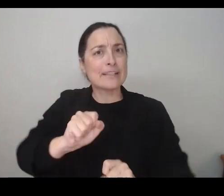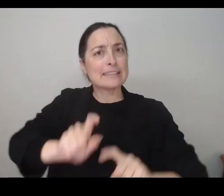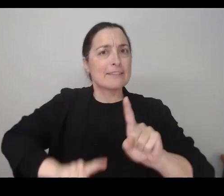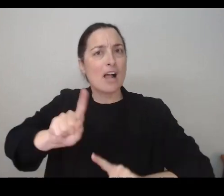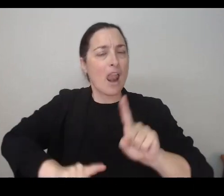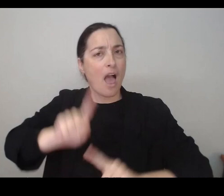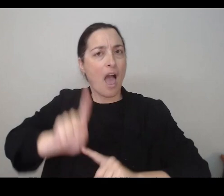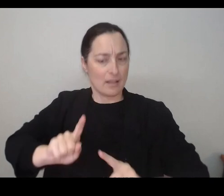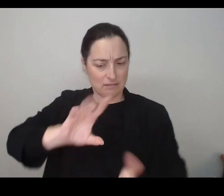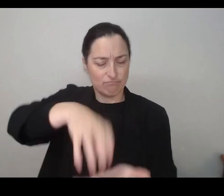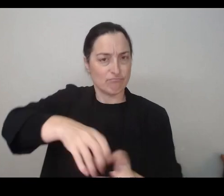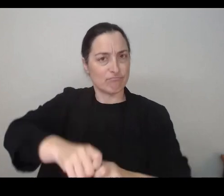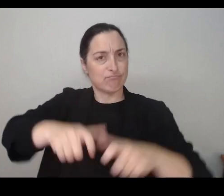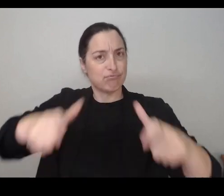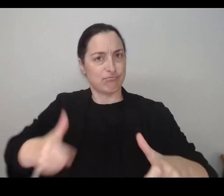is already too much presented.